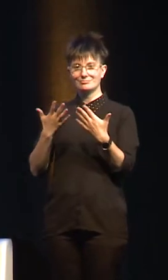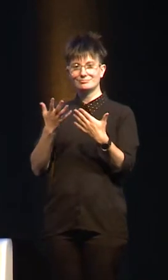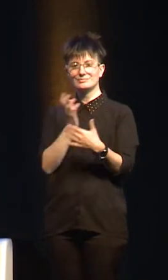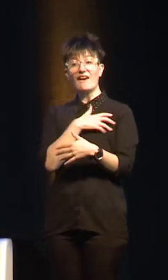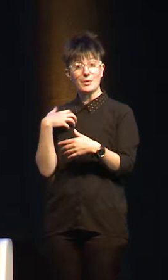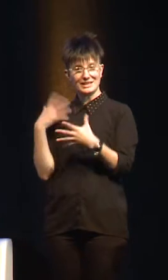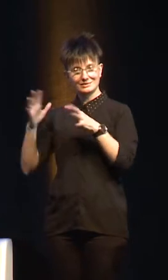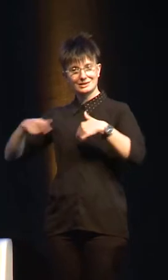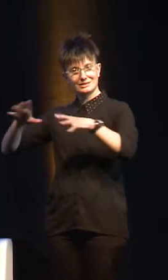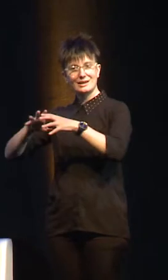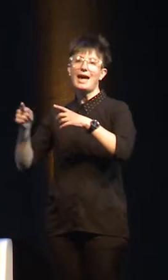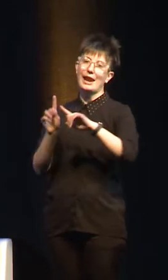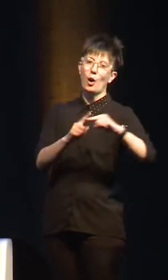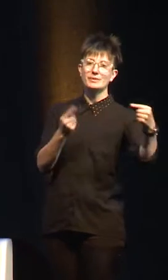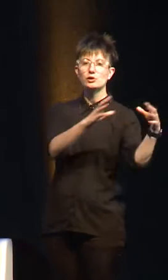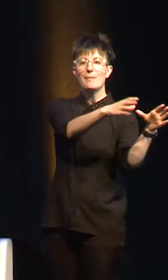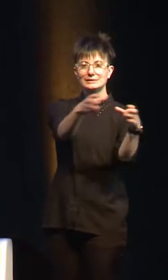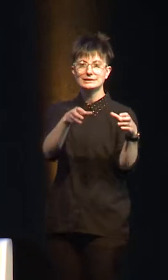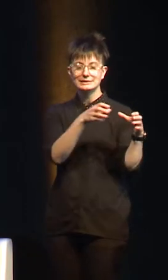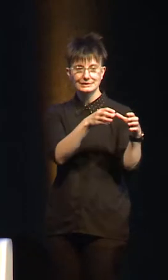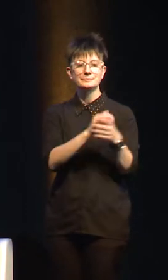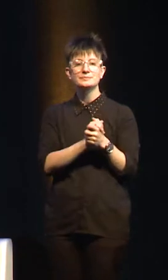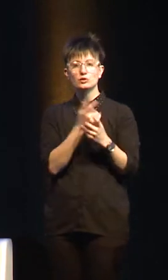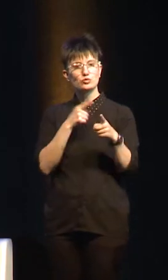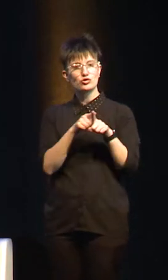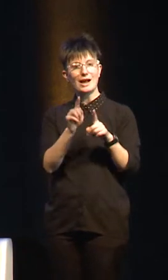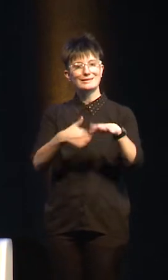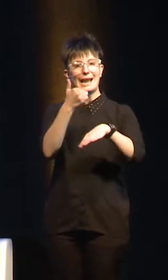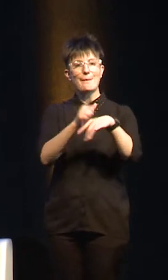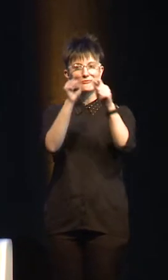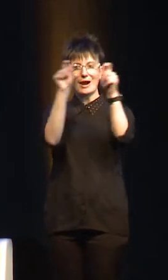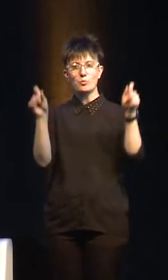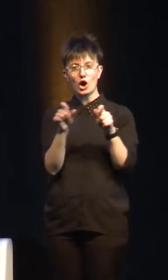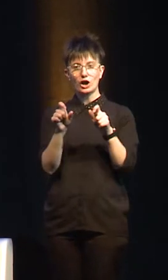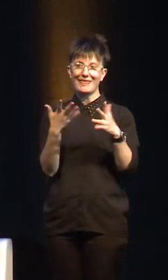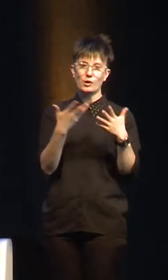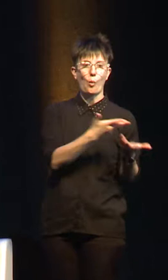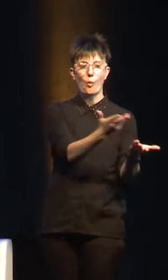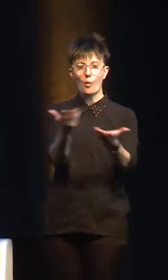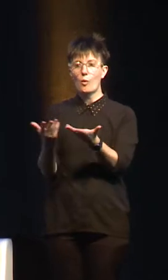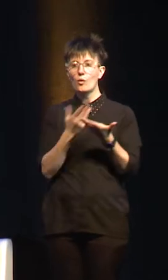a framework, that is supportable, and you know we hope we hope to have bipartisan support